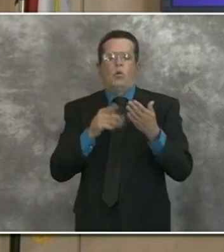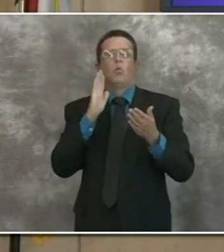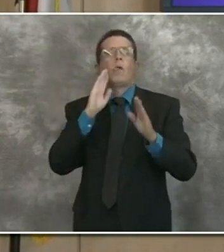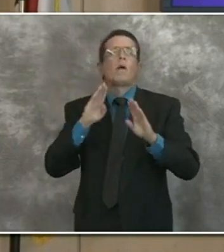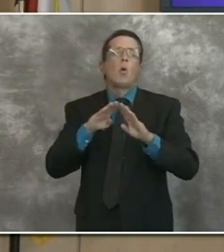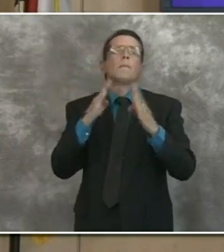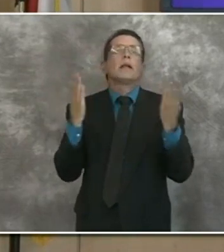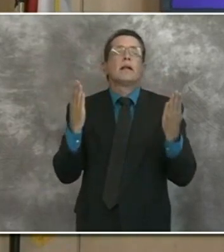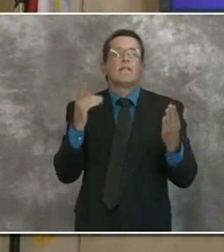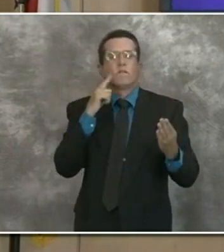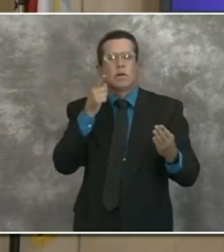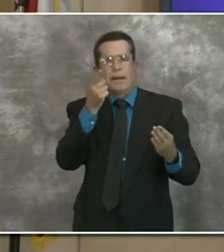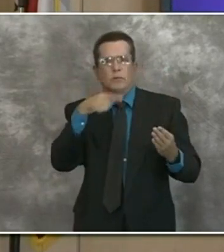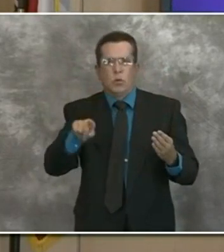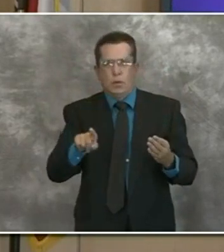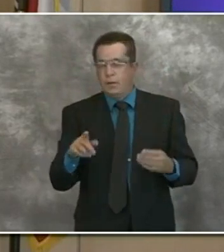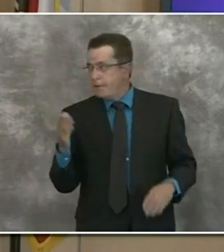THIS WEEK, LET ME INTRODUCE